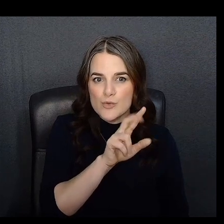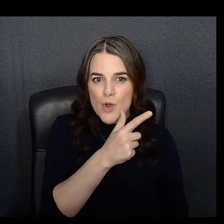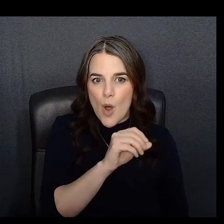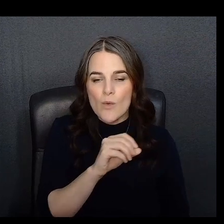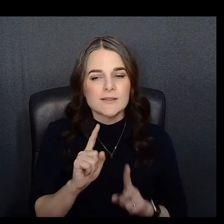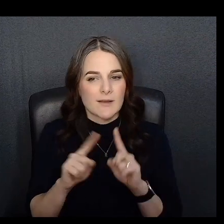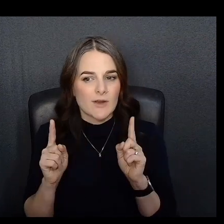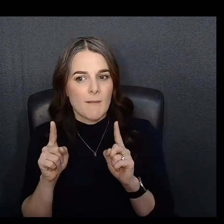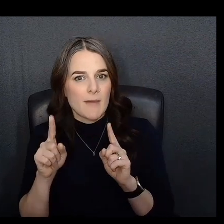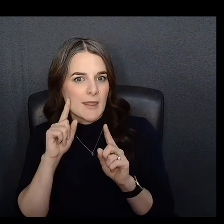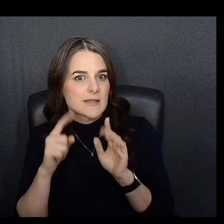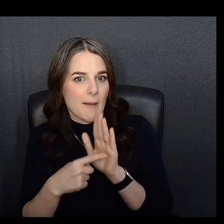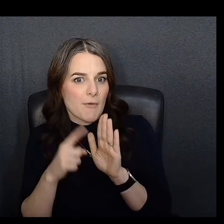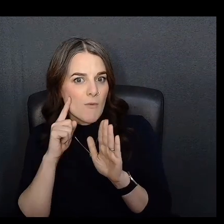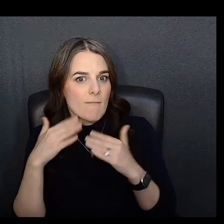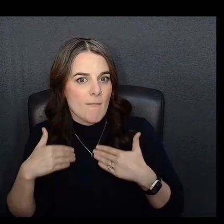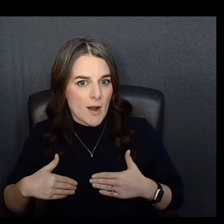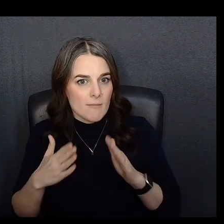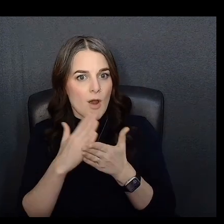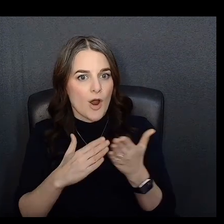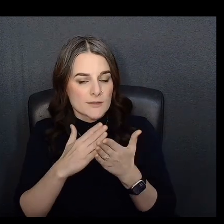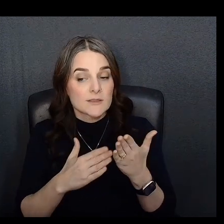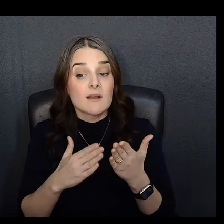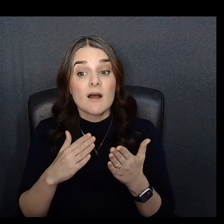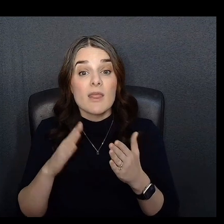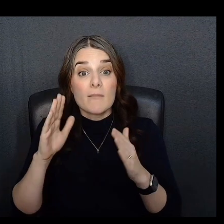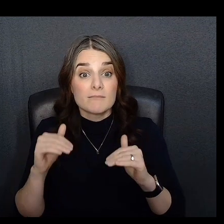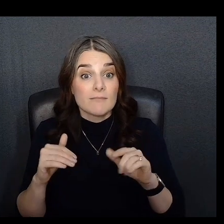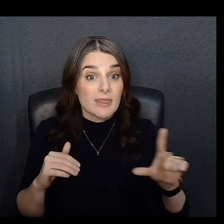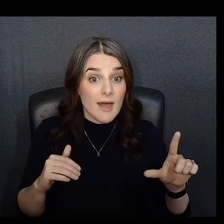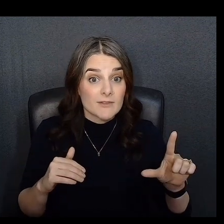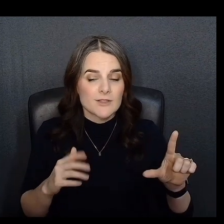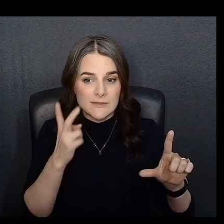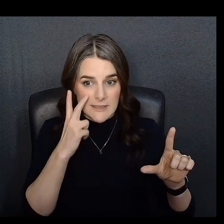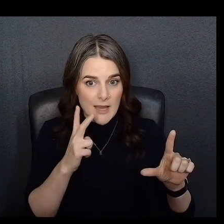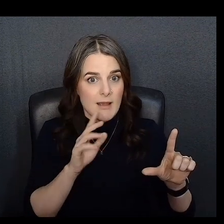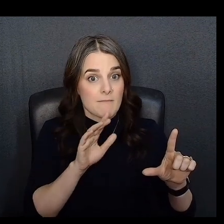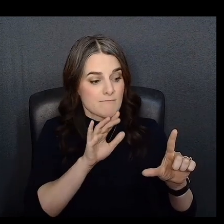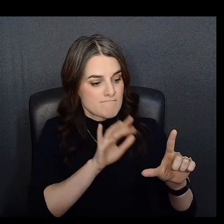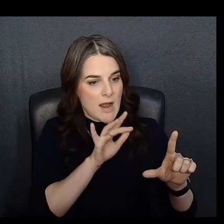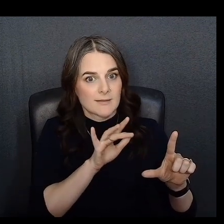is a button to access private parts. And then on the image on the right,